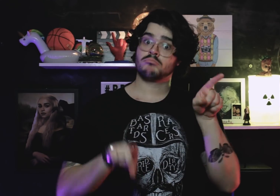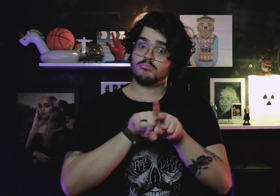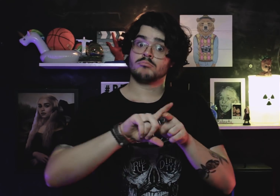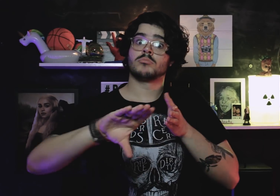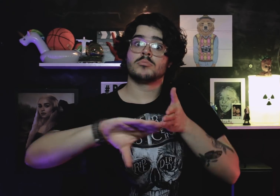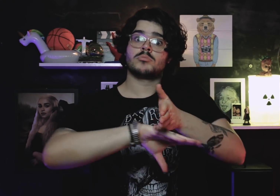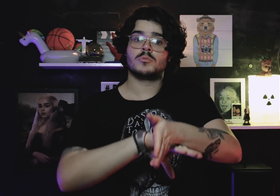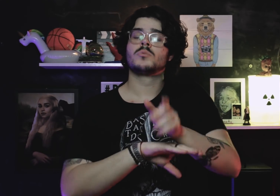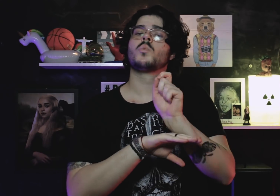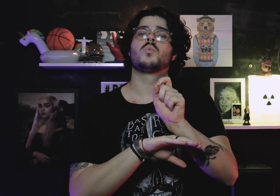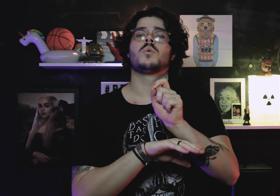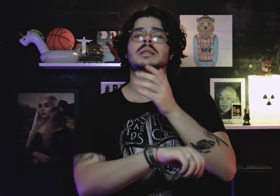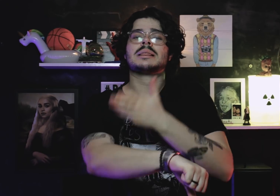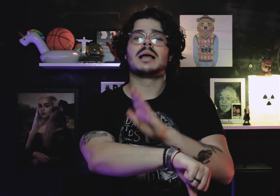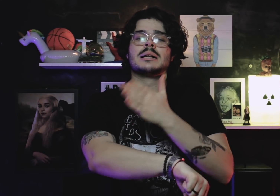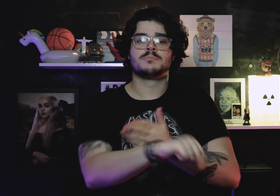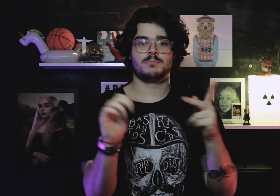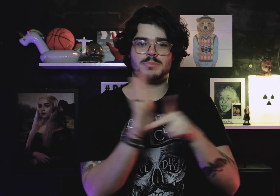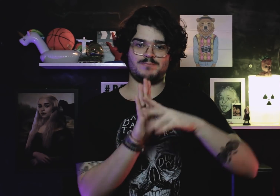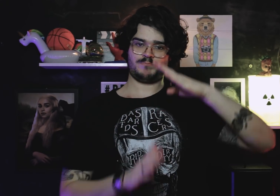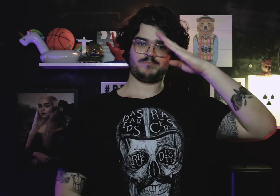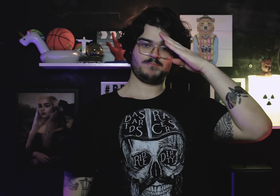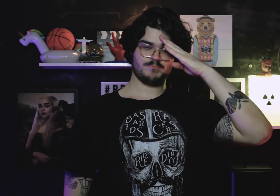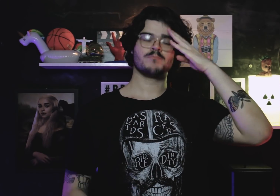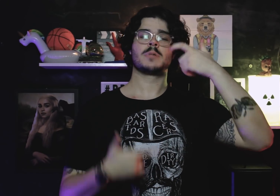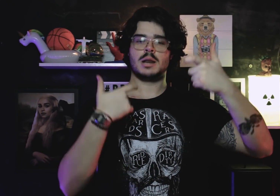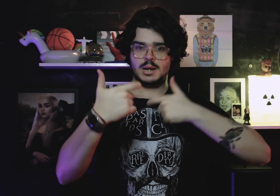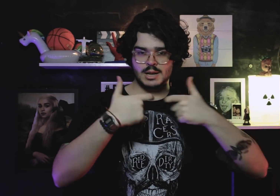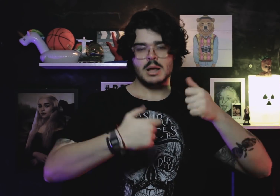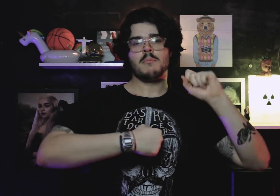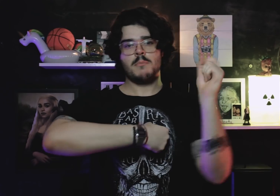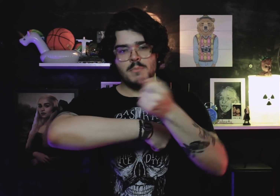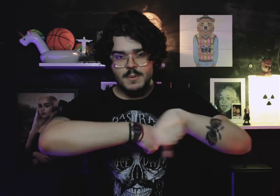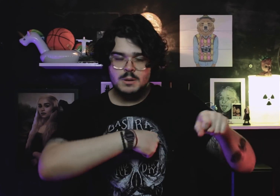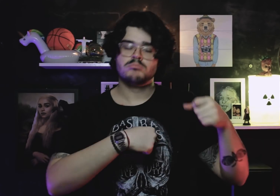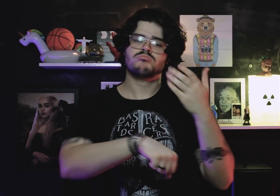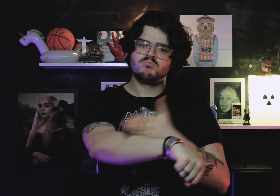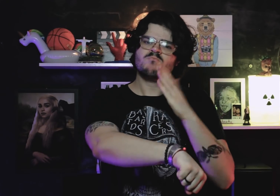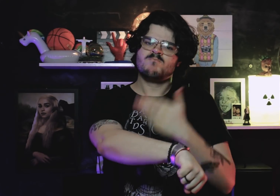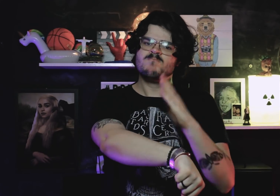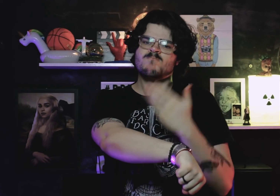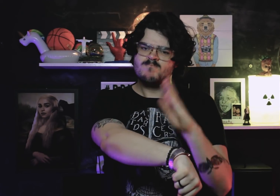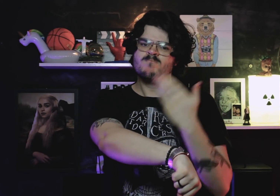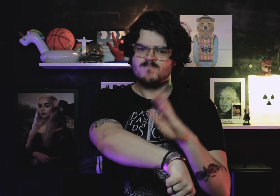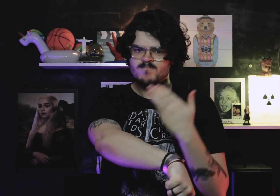and started participating in military training.